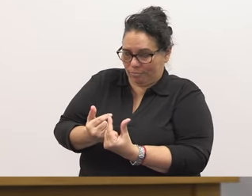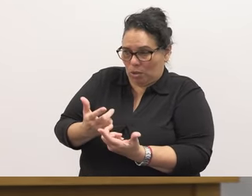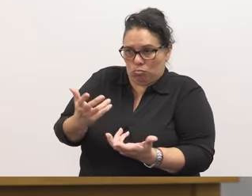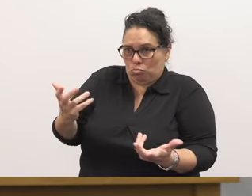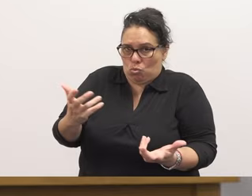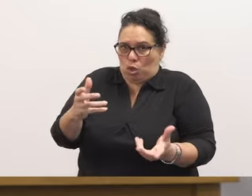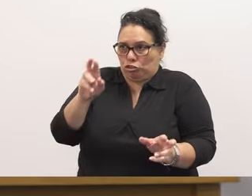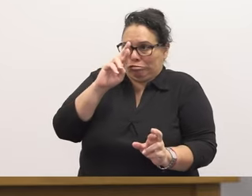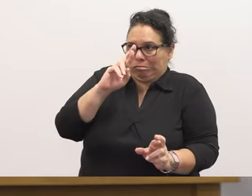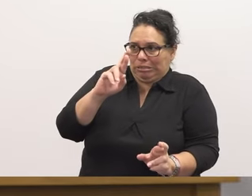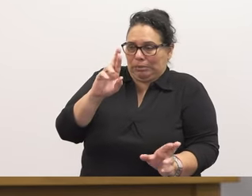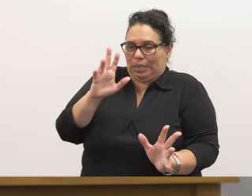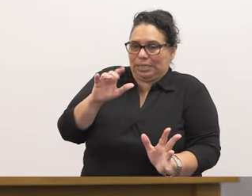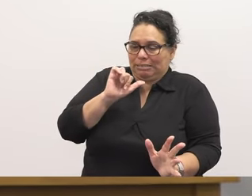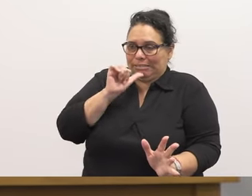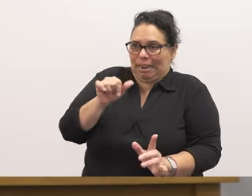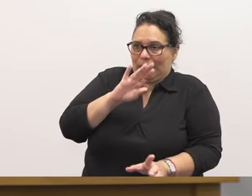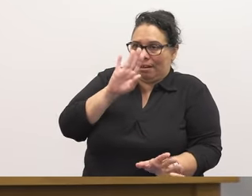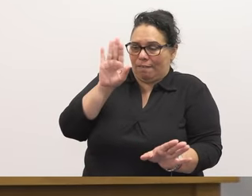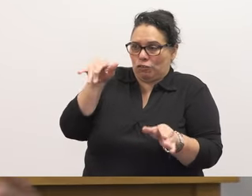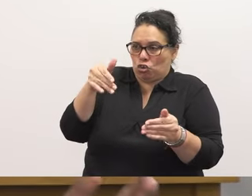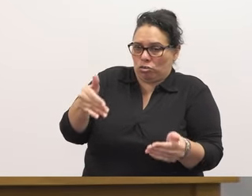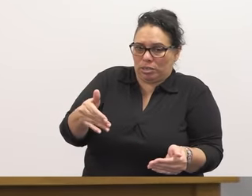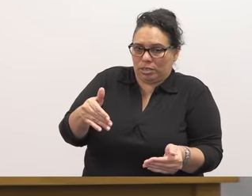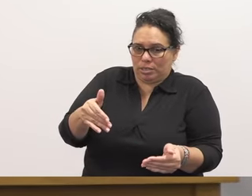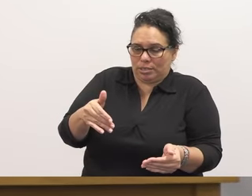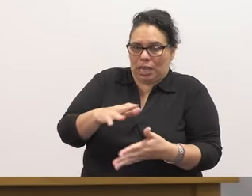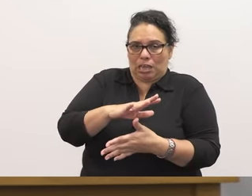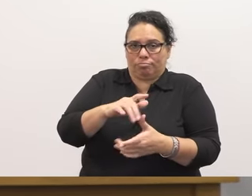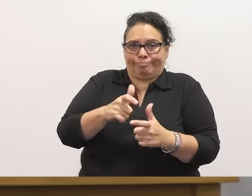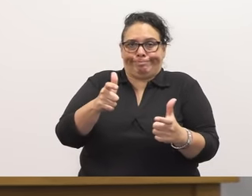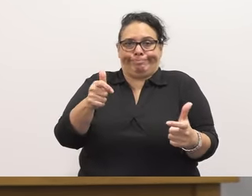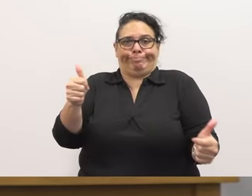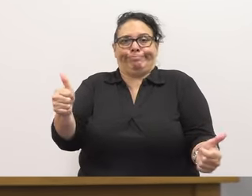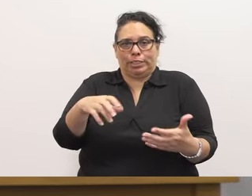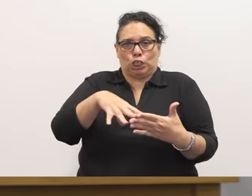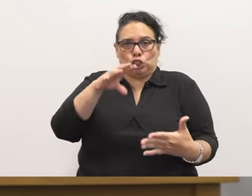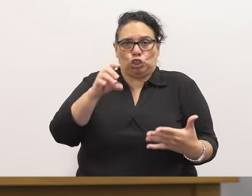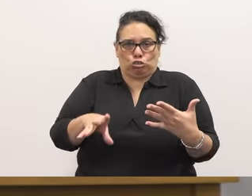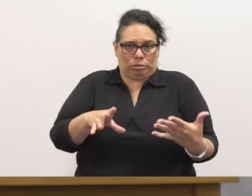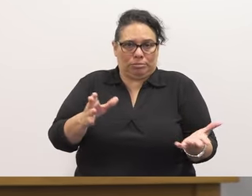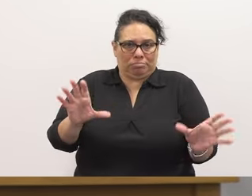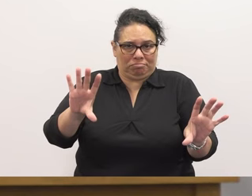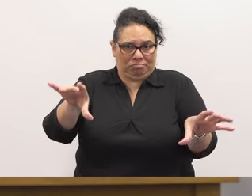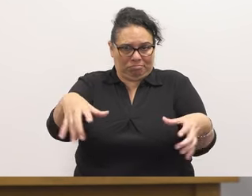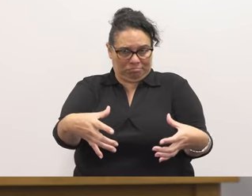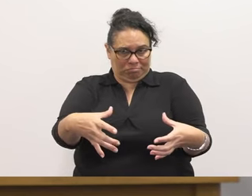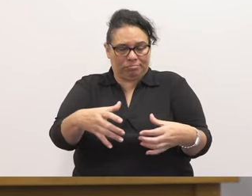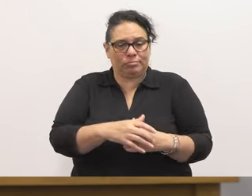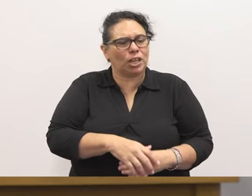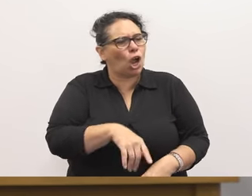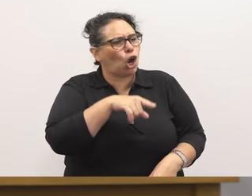not a focus on the larger student body. So are you speaking in favor of goal three